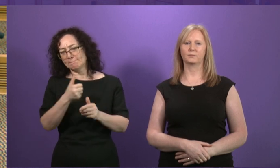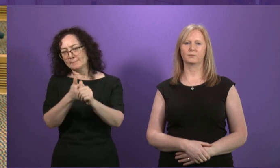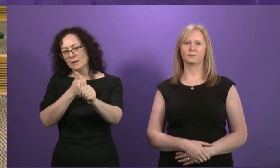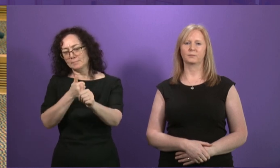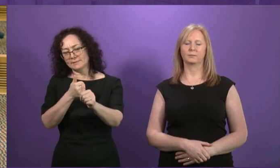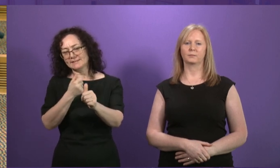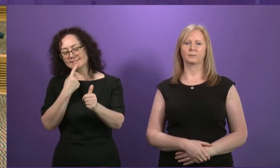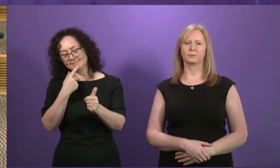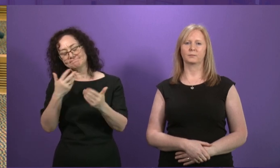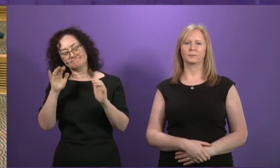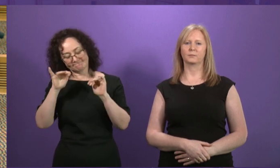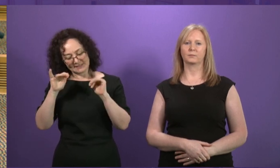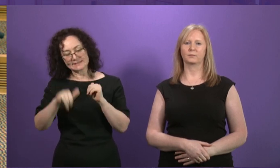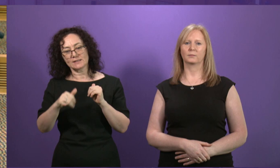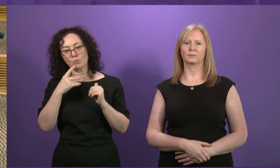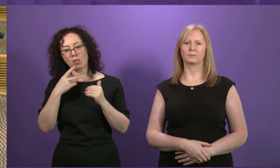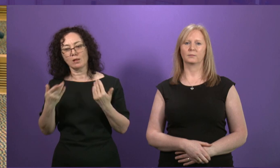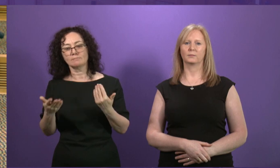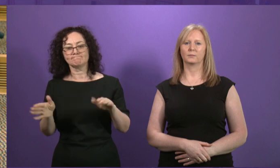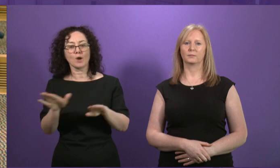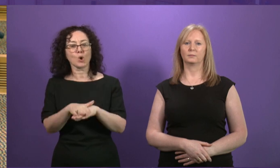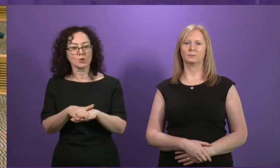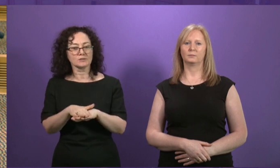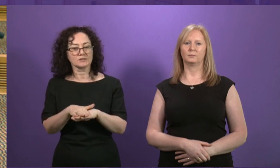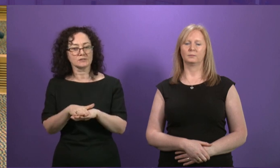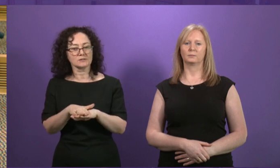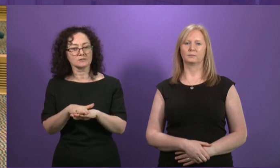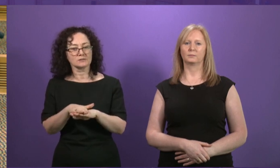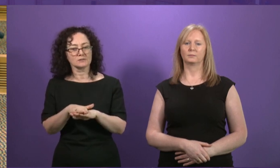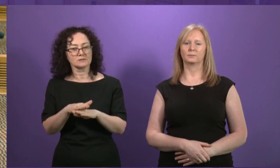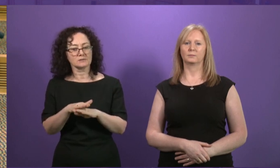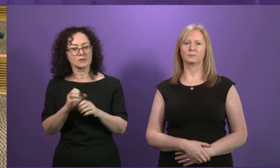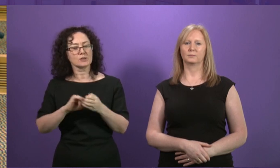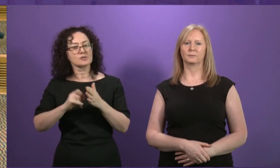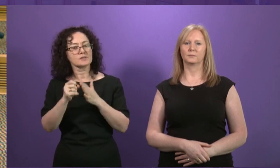the closure of the workshops at Springburn and I know that it will be a very concerning